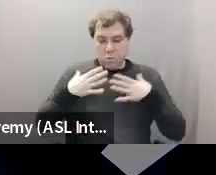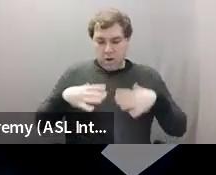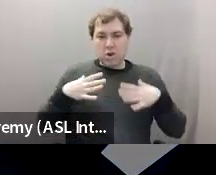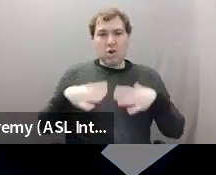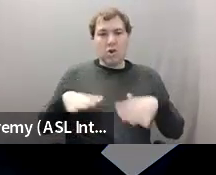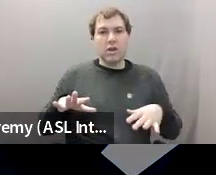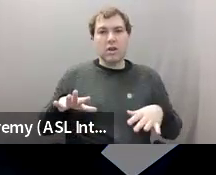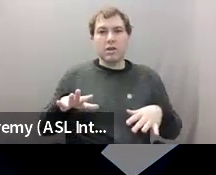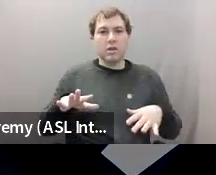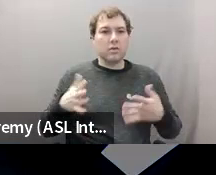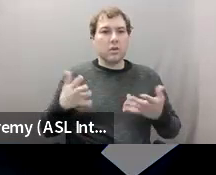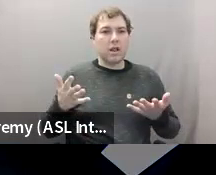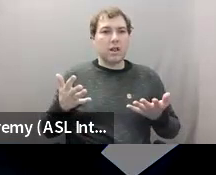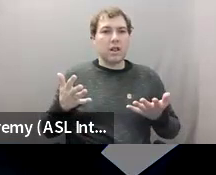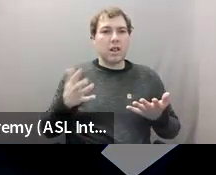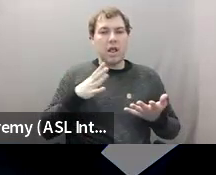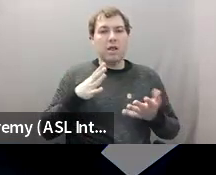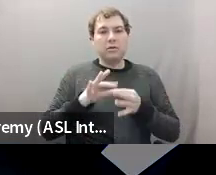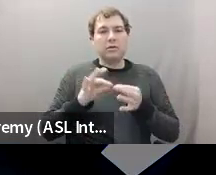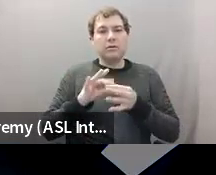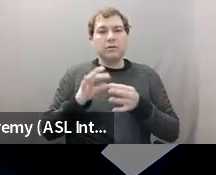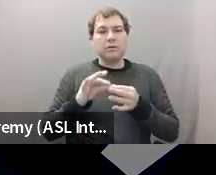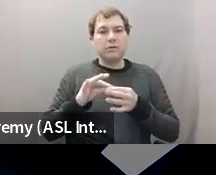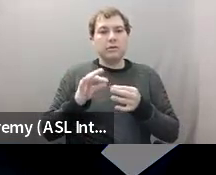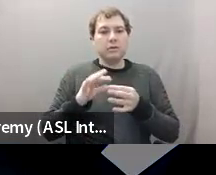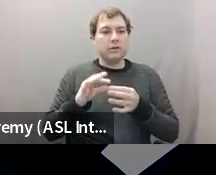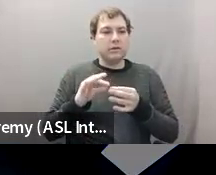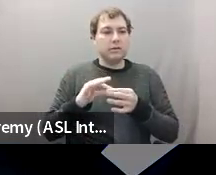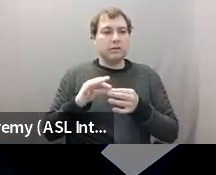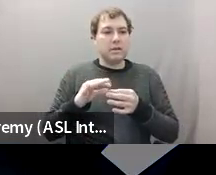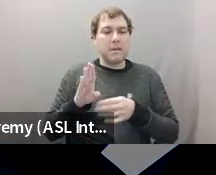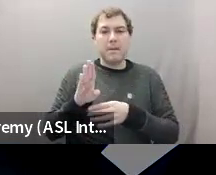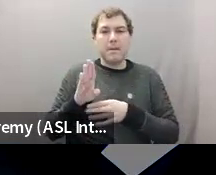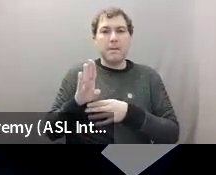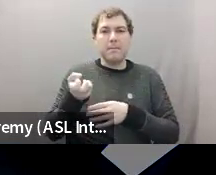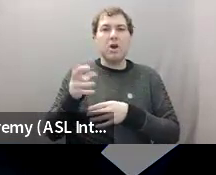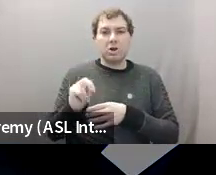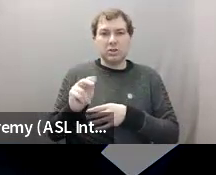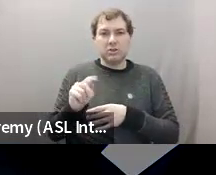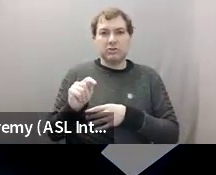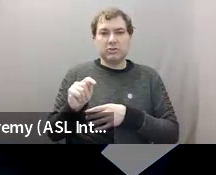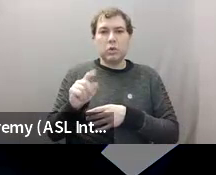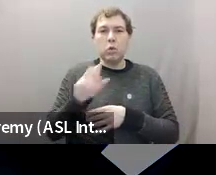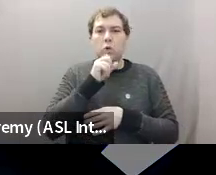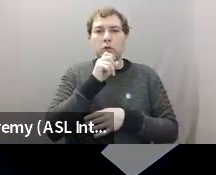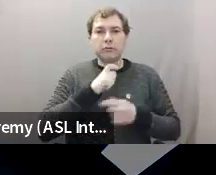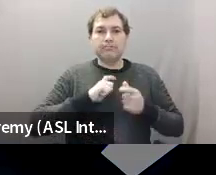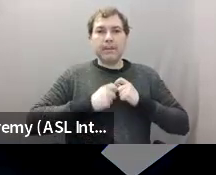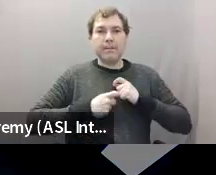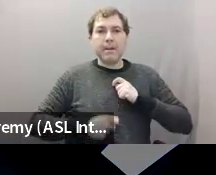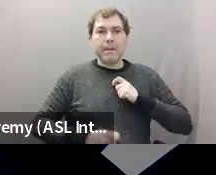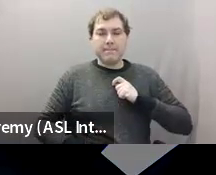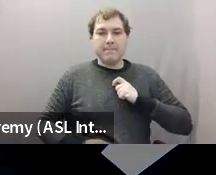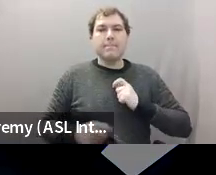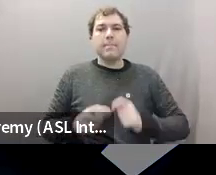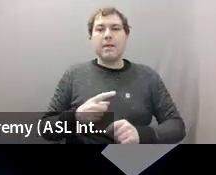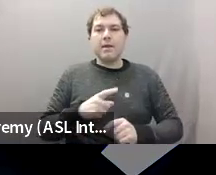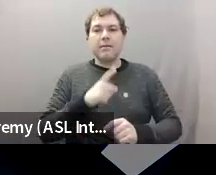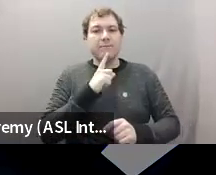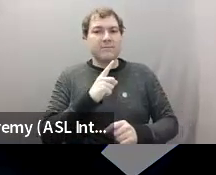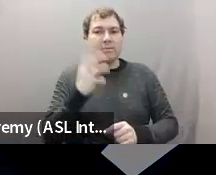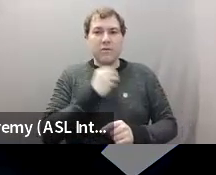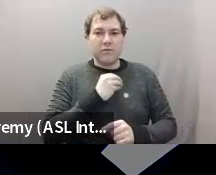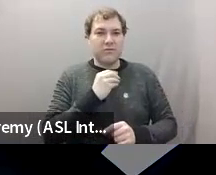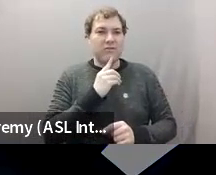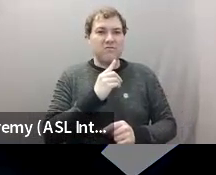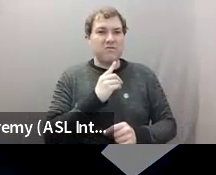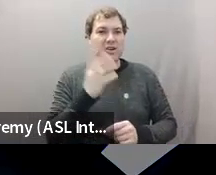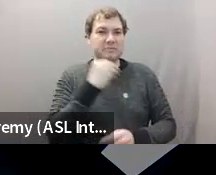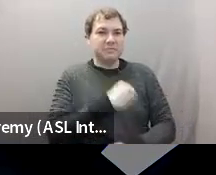garrick scott: well, I'm gonna say, just for the sake of this, it's a burn orange button now, polo shirt. I'm very dashing and very handsome.